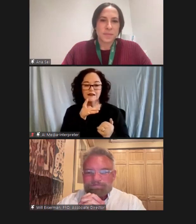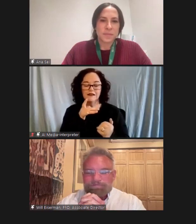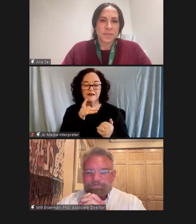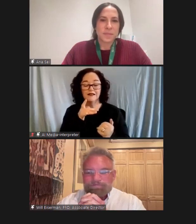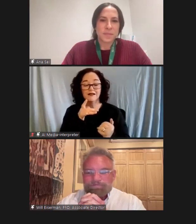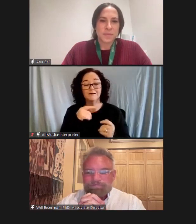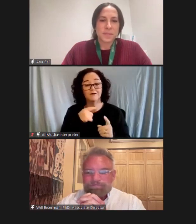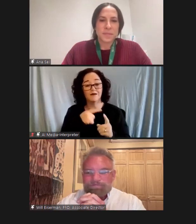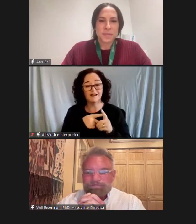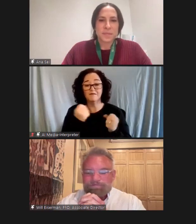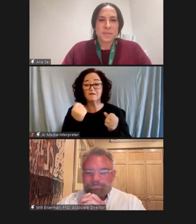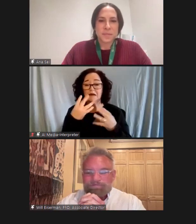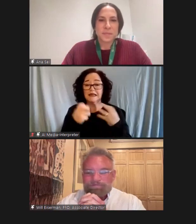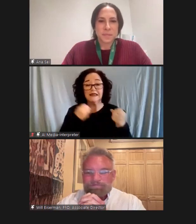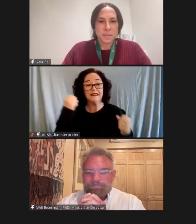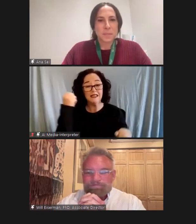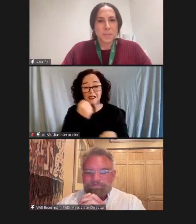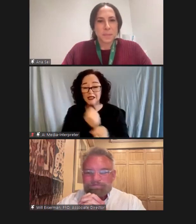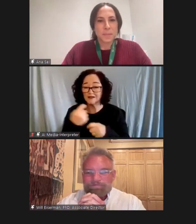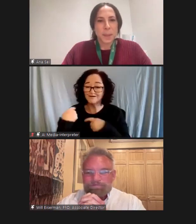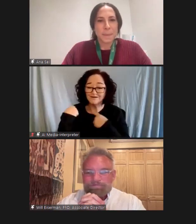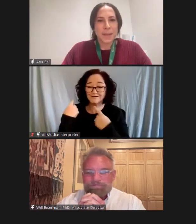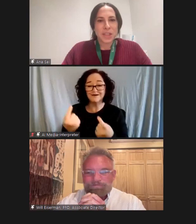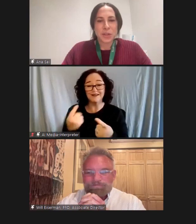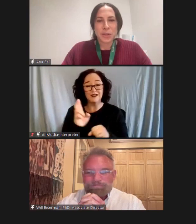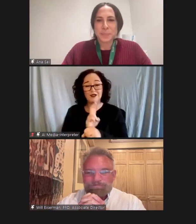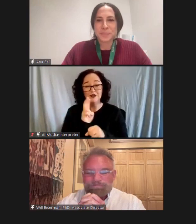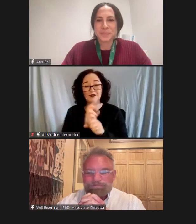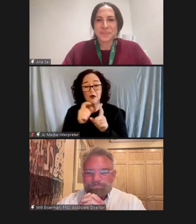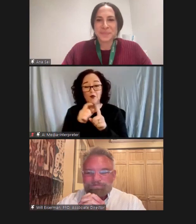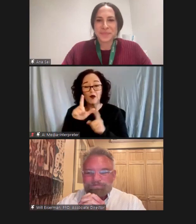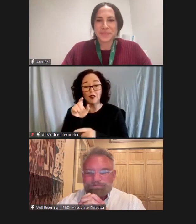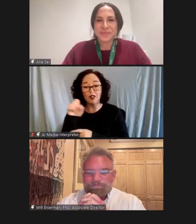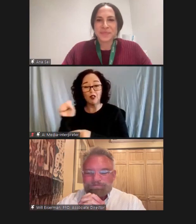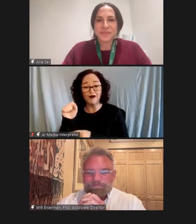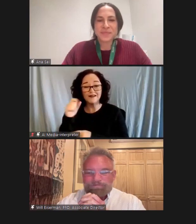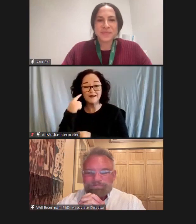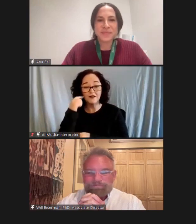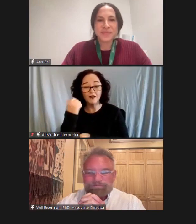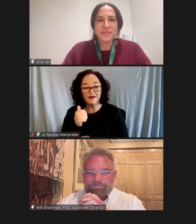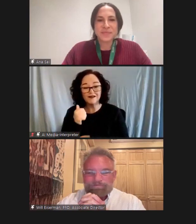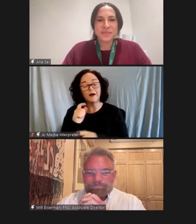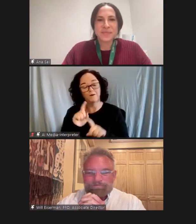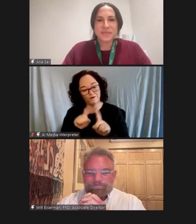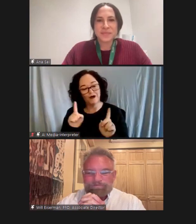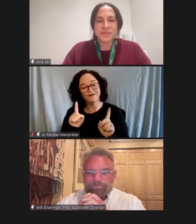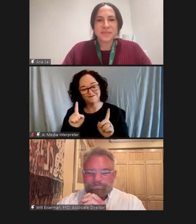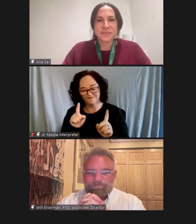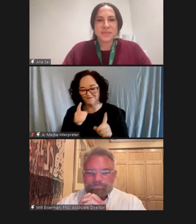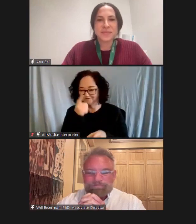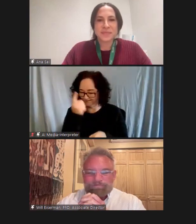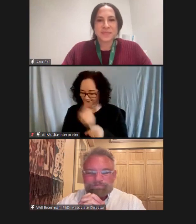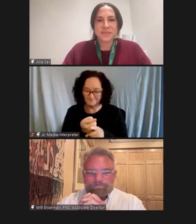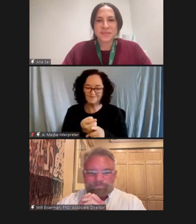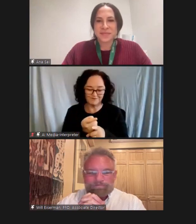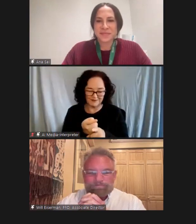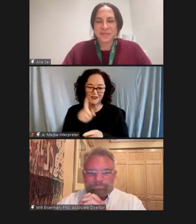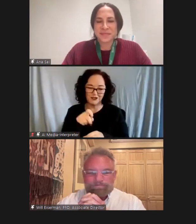the word loss but we should be saying that this is their hearing level you are completely